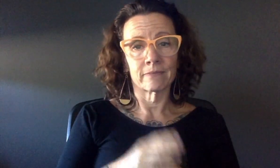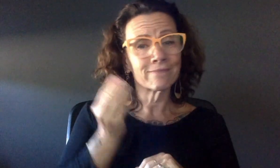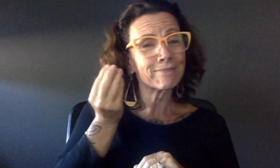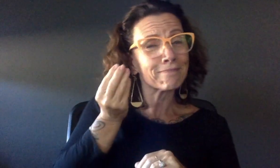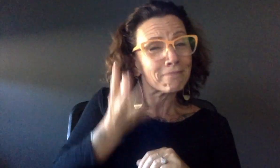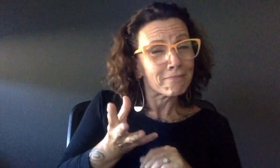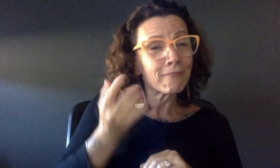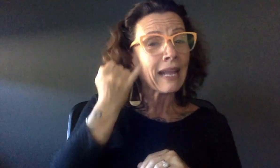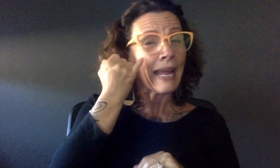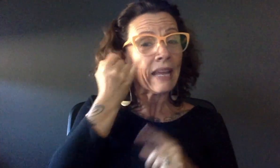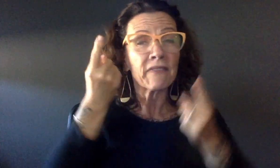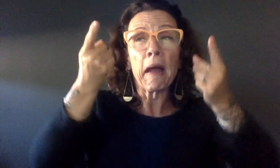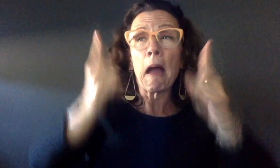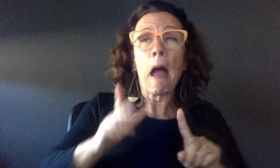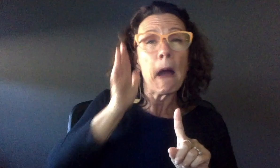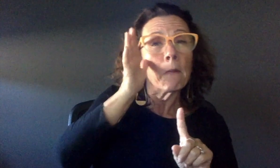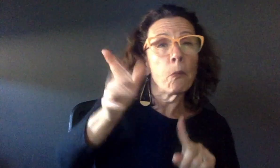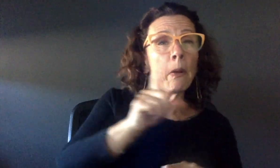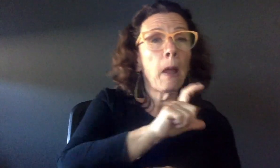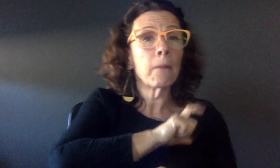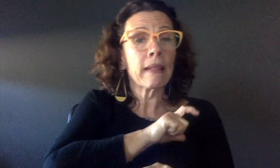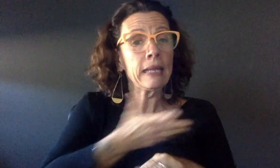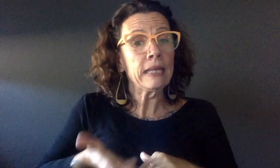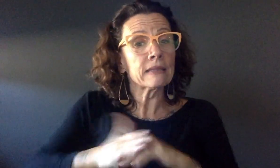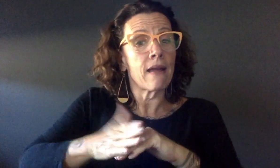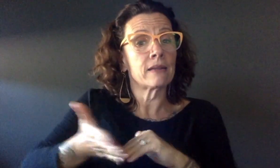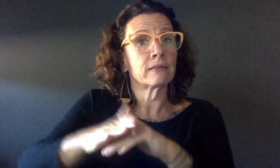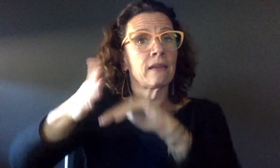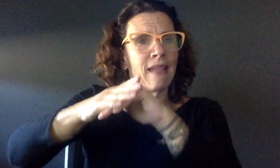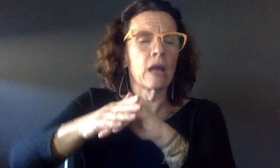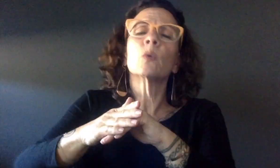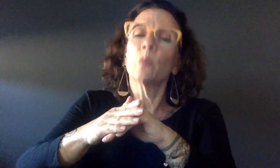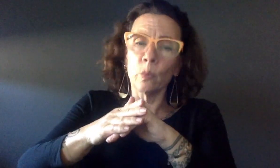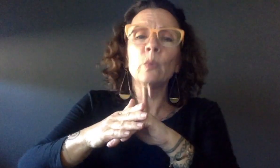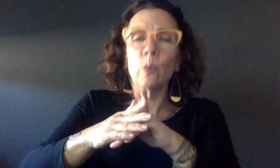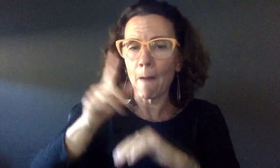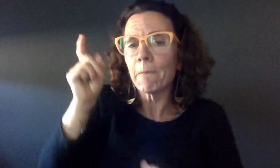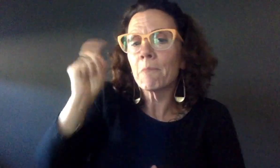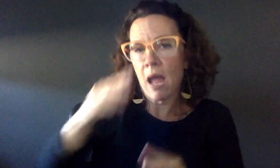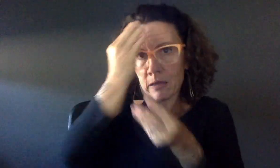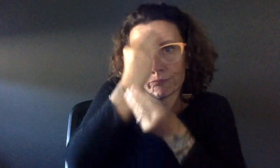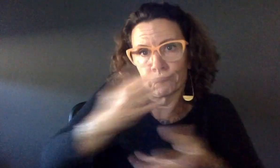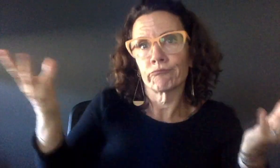Be mindful that police escalation will need to be